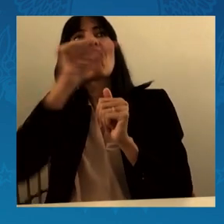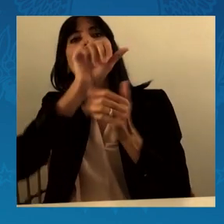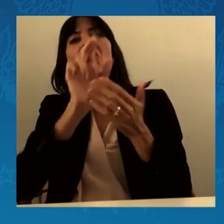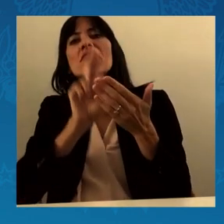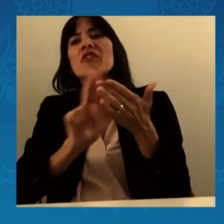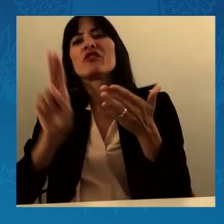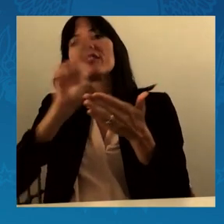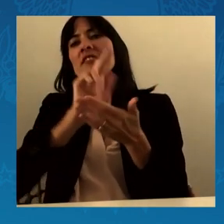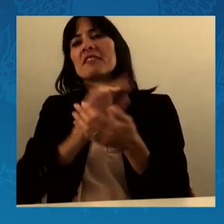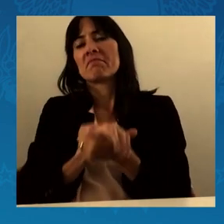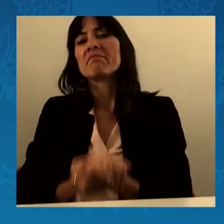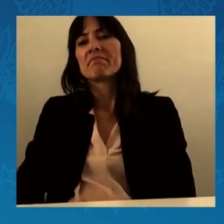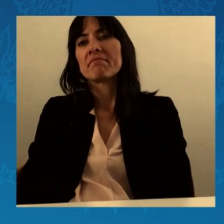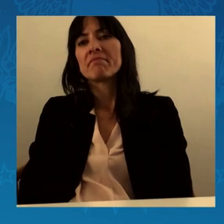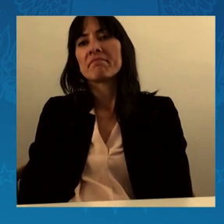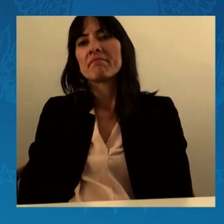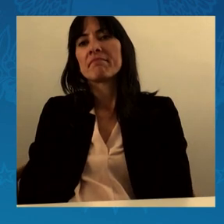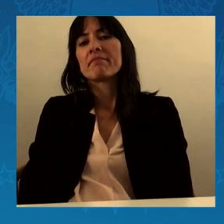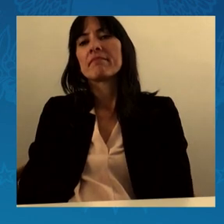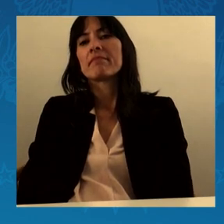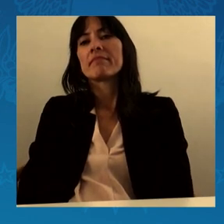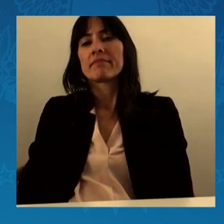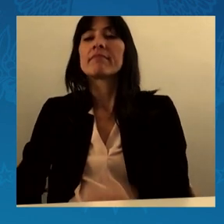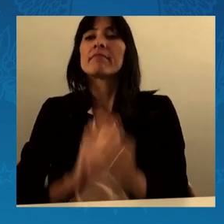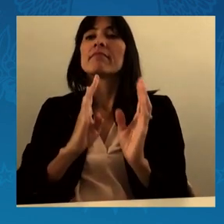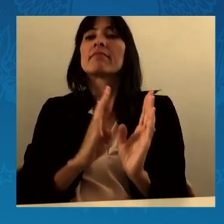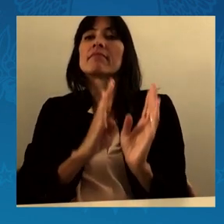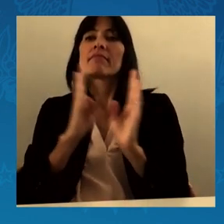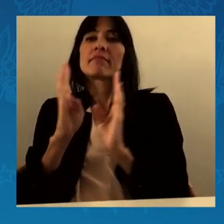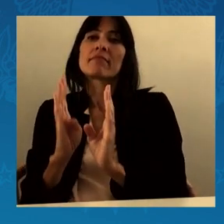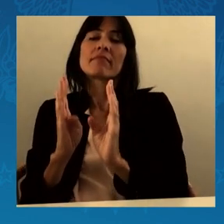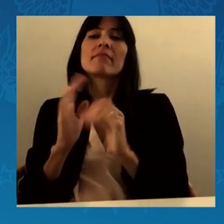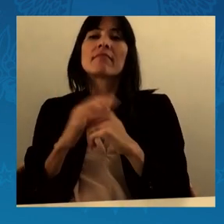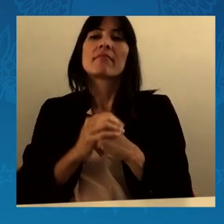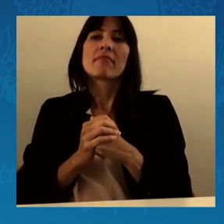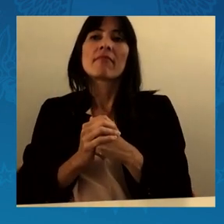Female Speaker: So, I grew up in a mostly, predominantly white community,